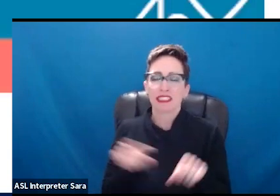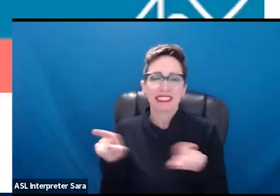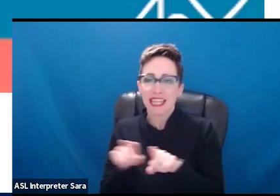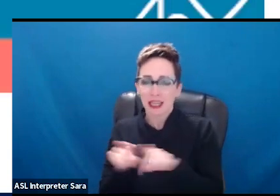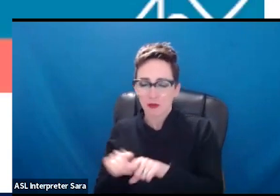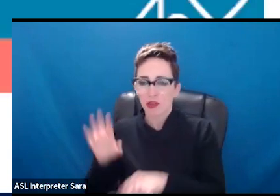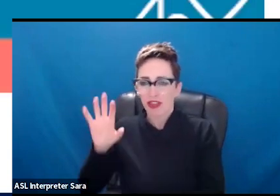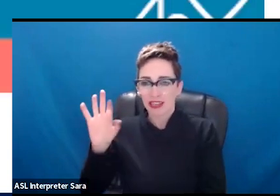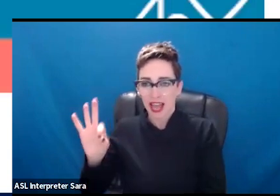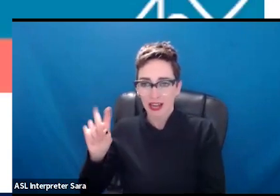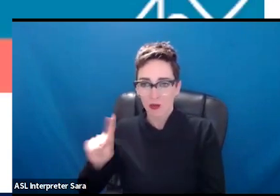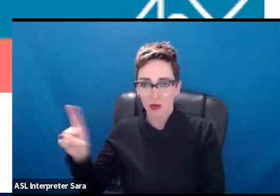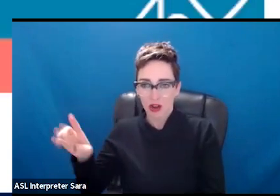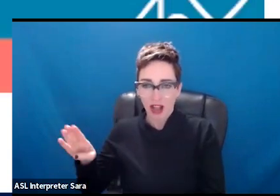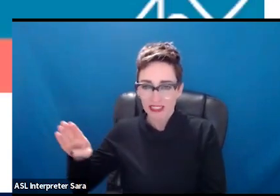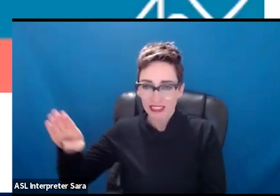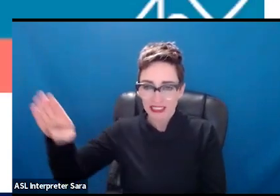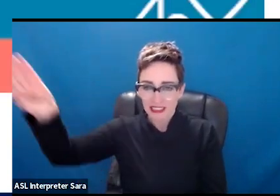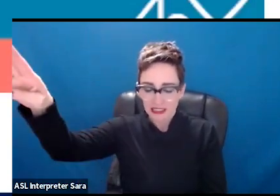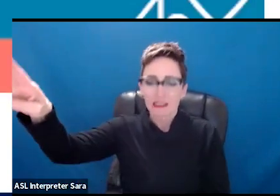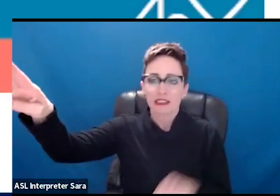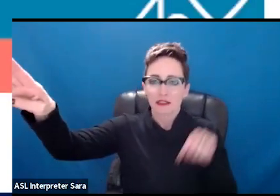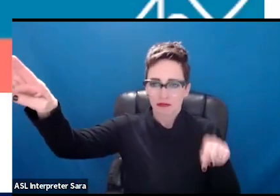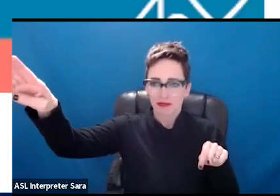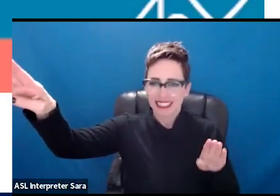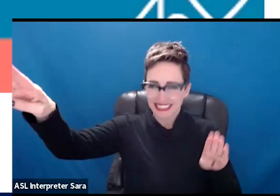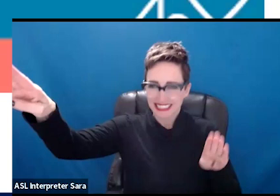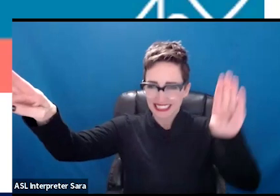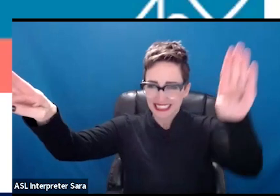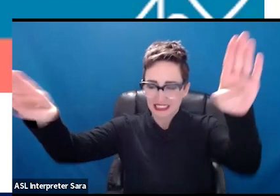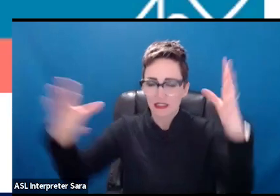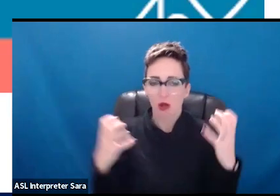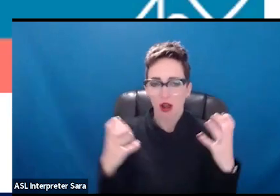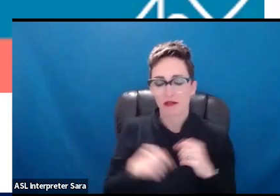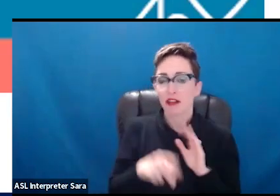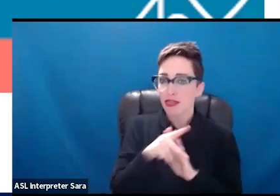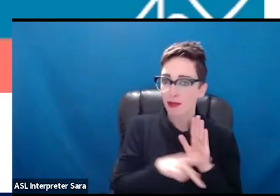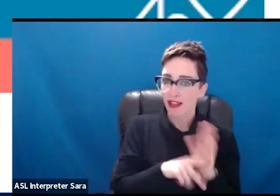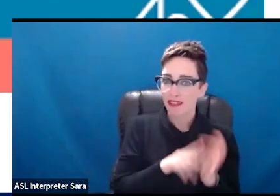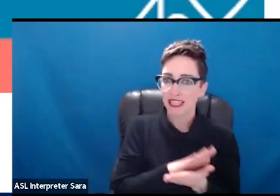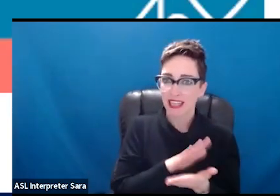But it is a movement and we need all of you. And the Policy Academy is a nice way of being able